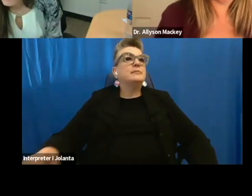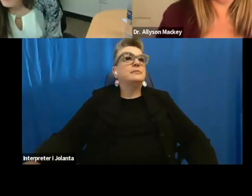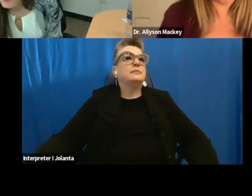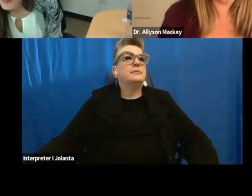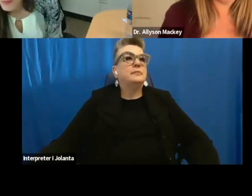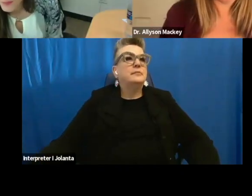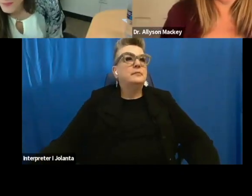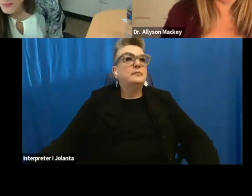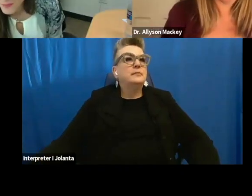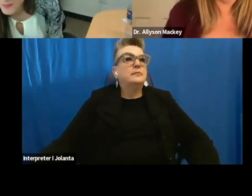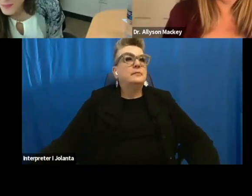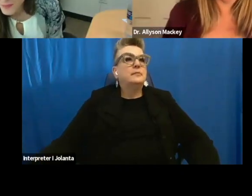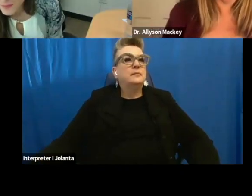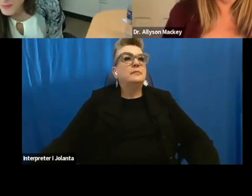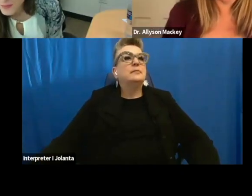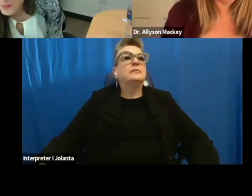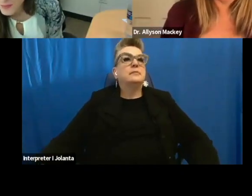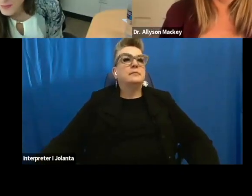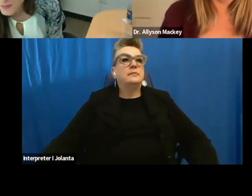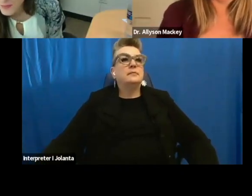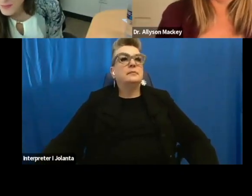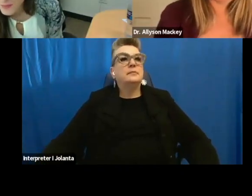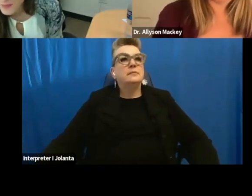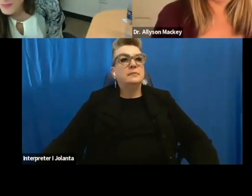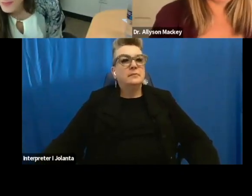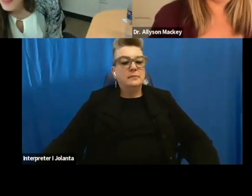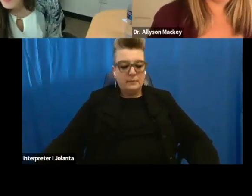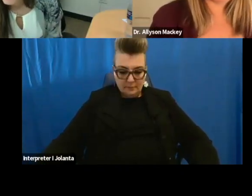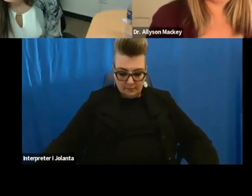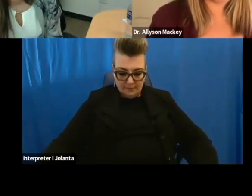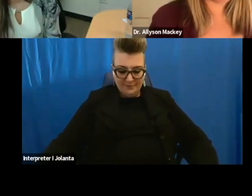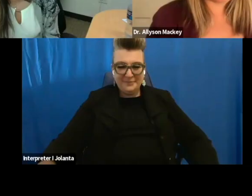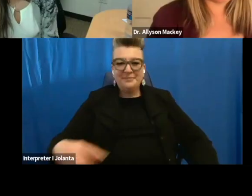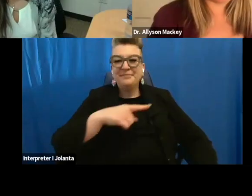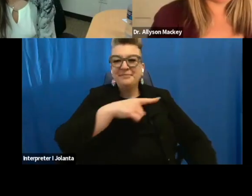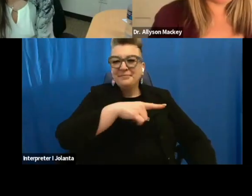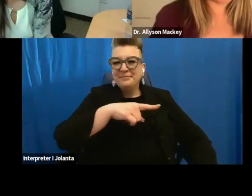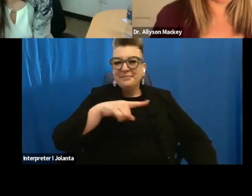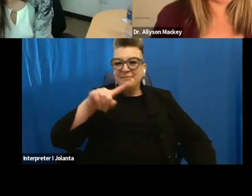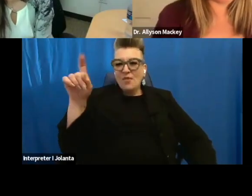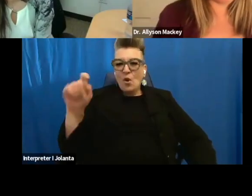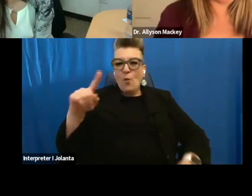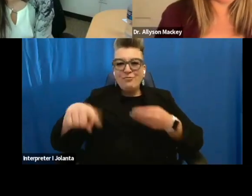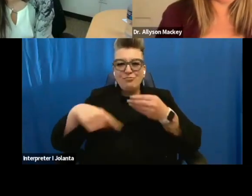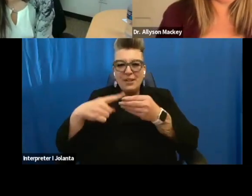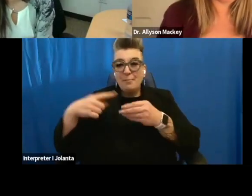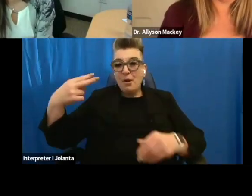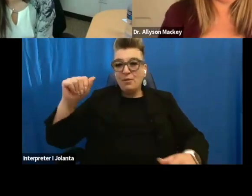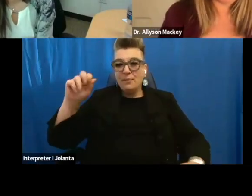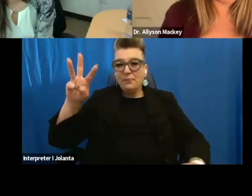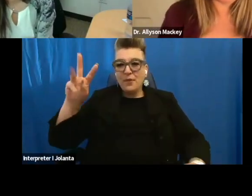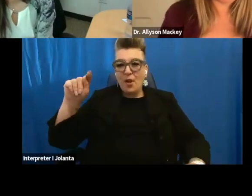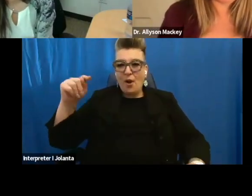Q&A so this question is about how the Hawthorne effect is accounted for in the intervention